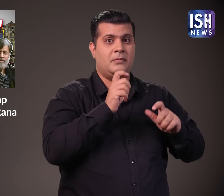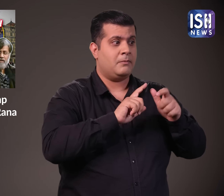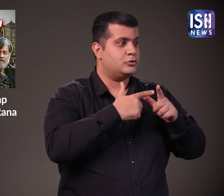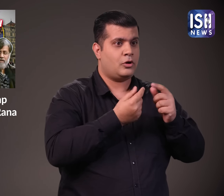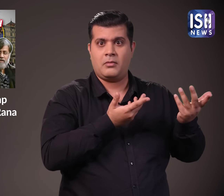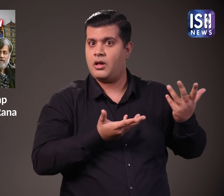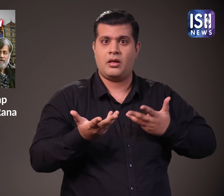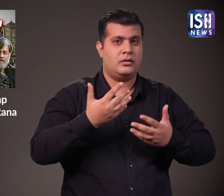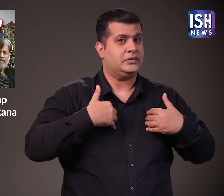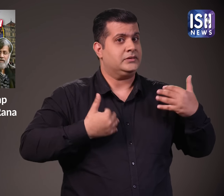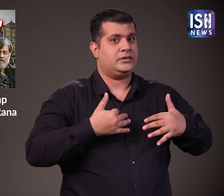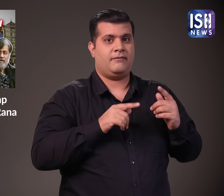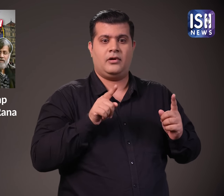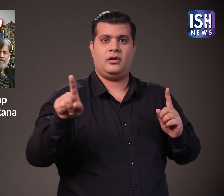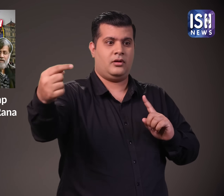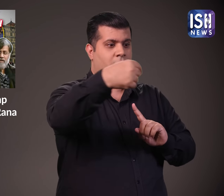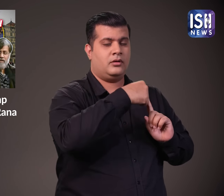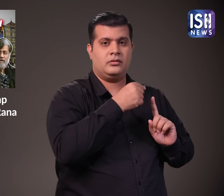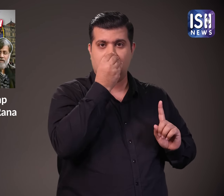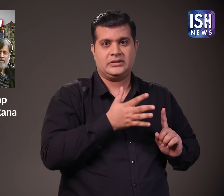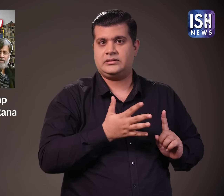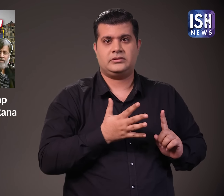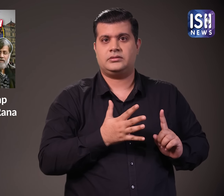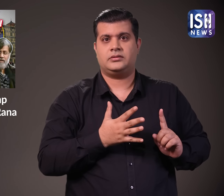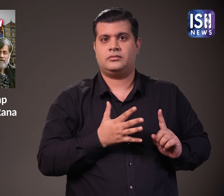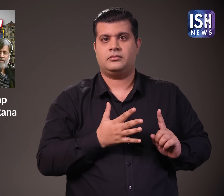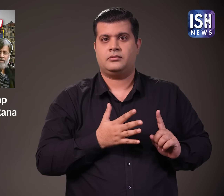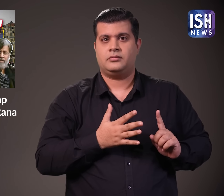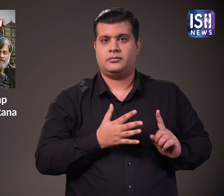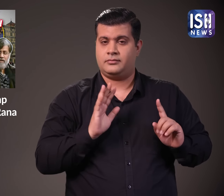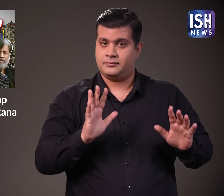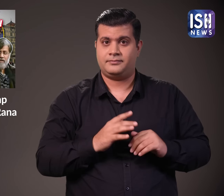This will in return affect the Americans and their life.